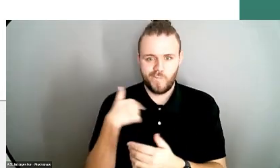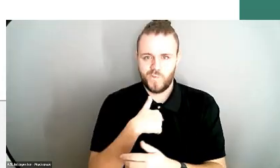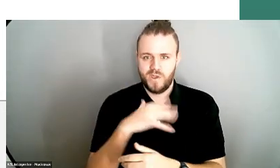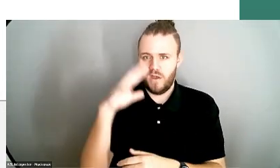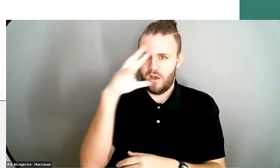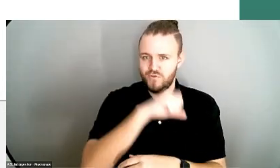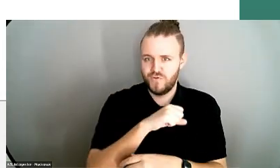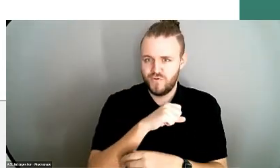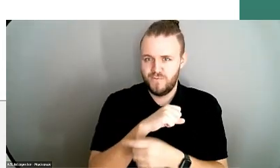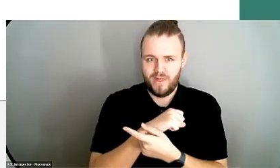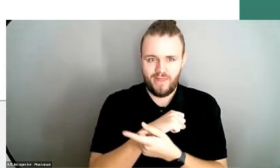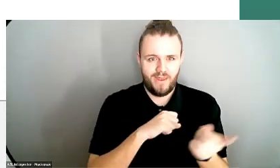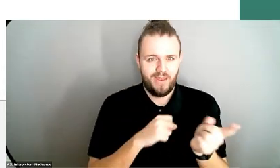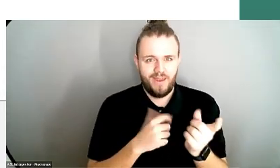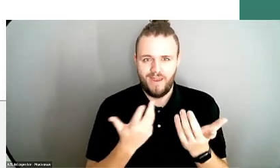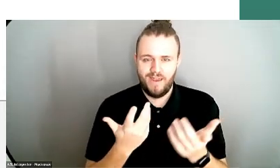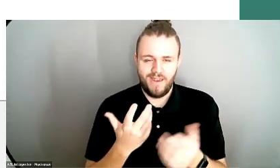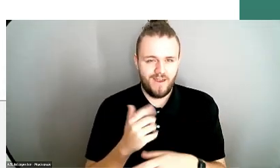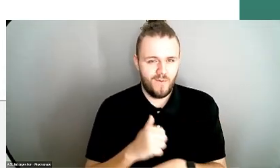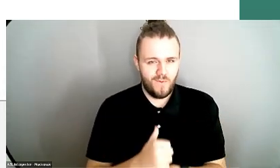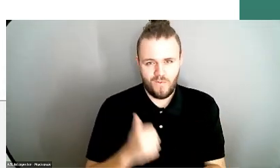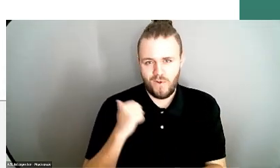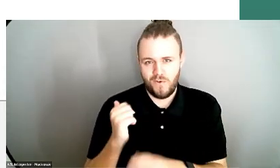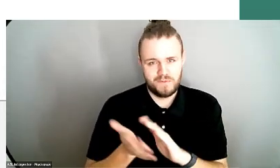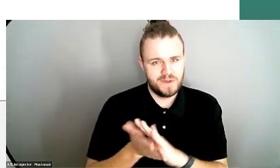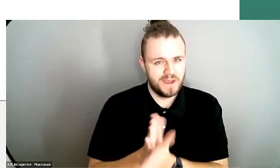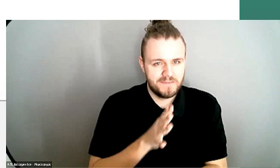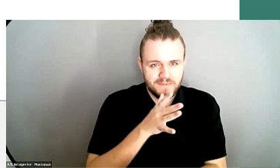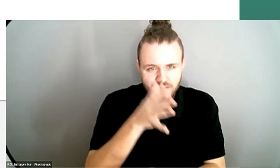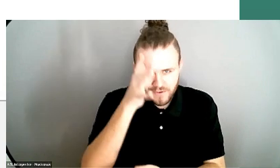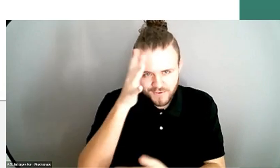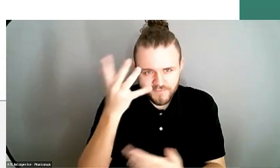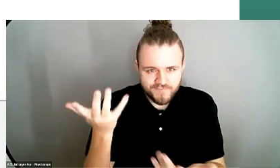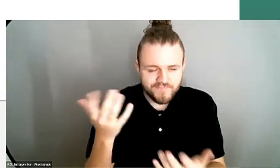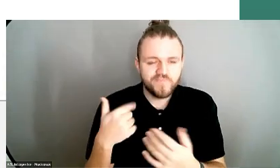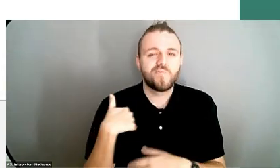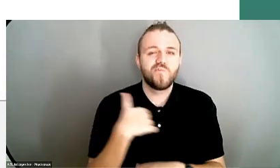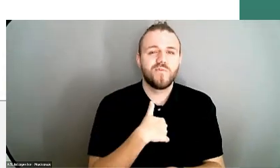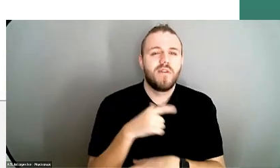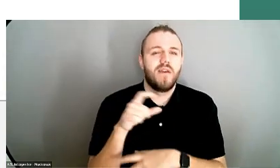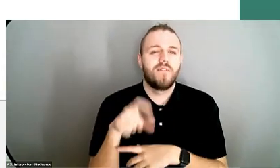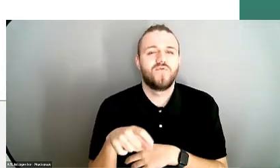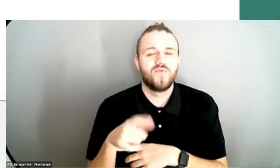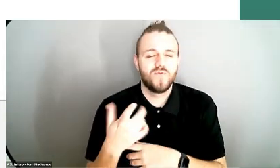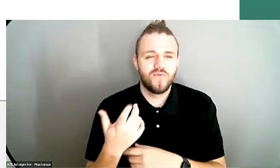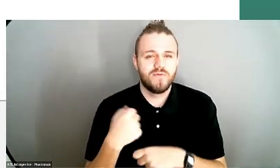they aren't going to become parents. We have to we have to make sure that